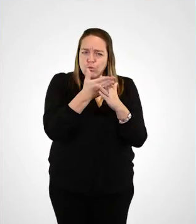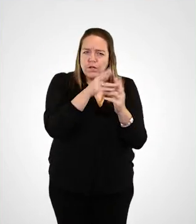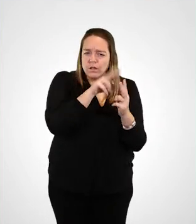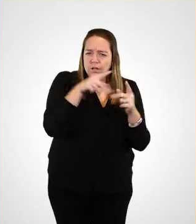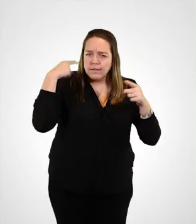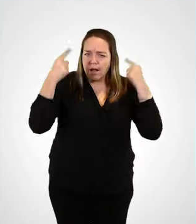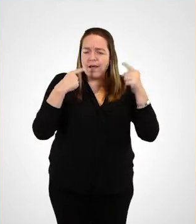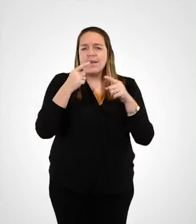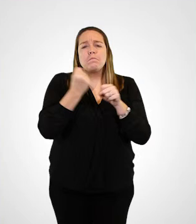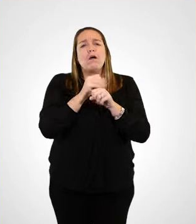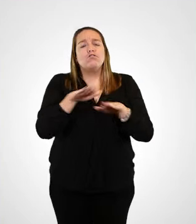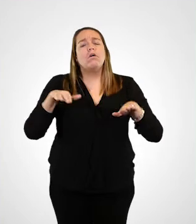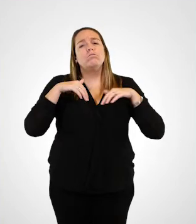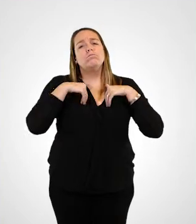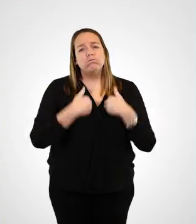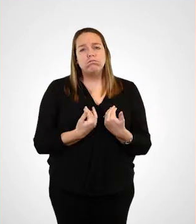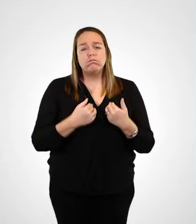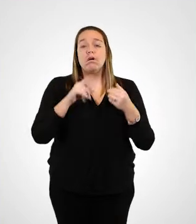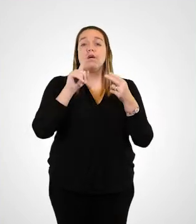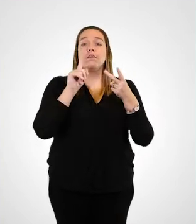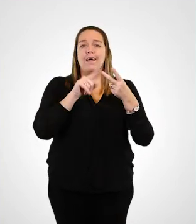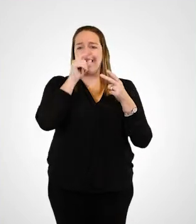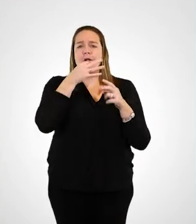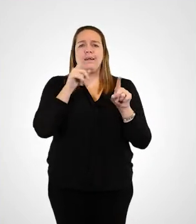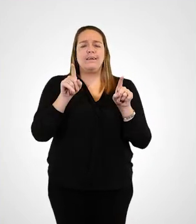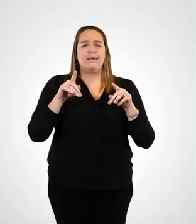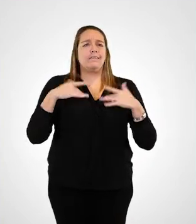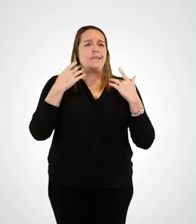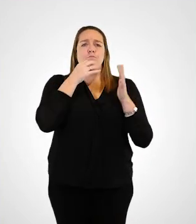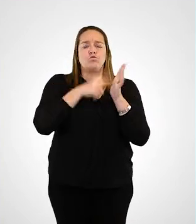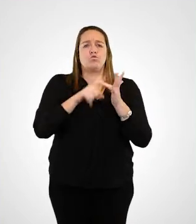and kind of fatiguing, and, two, it can be too drill-like,